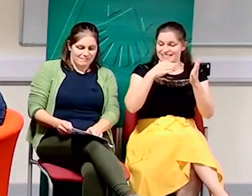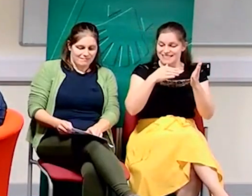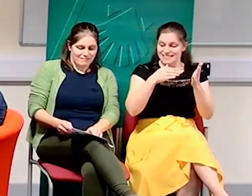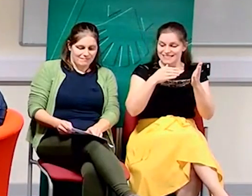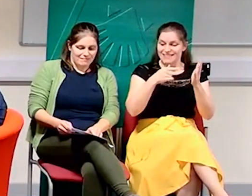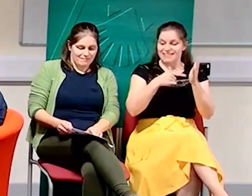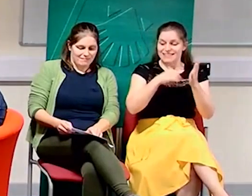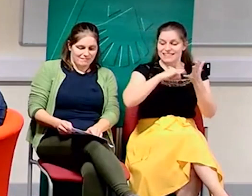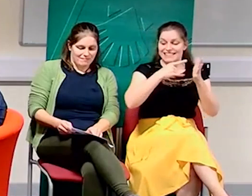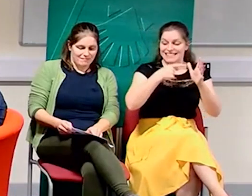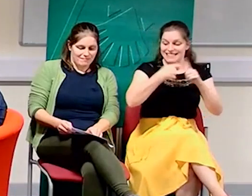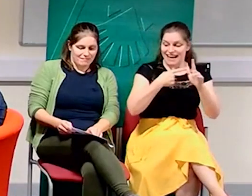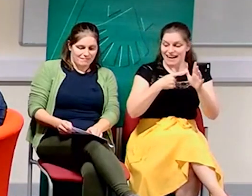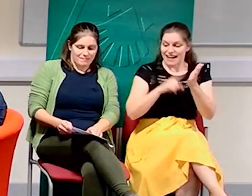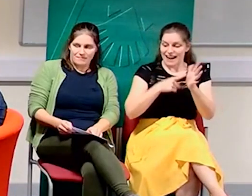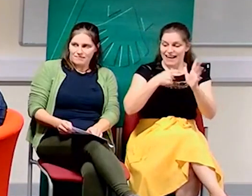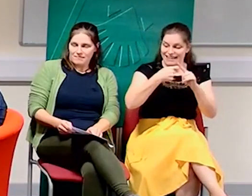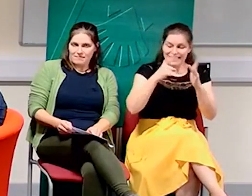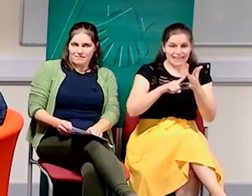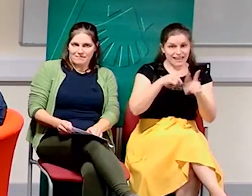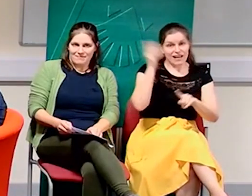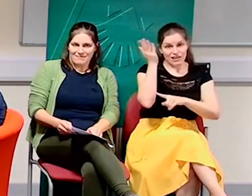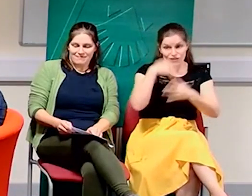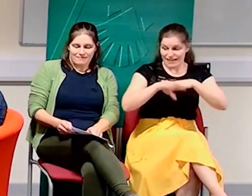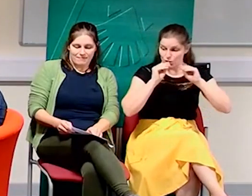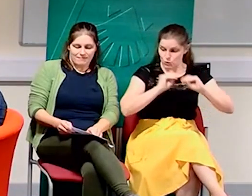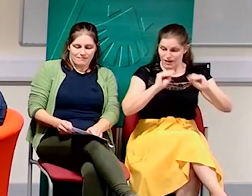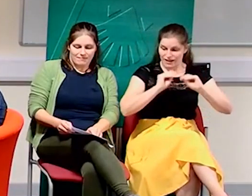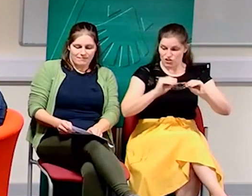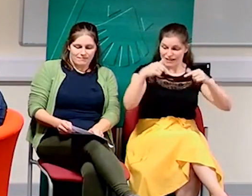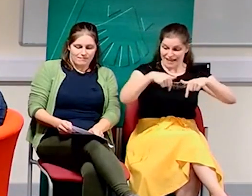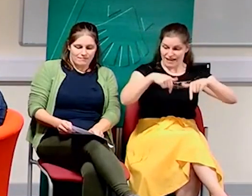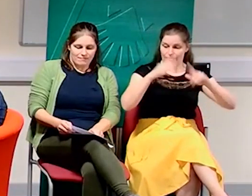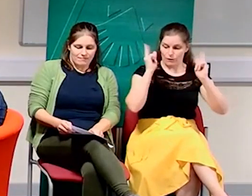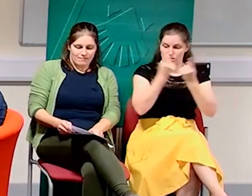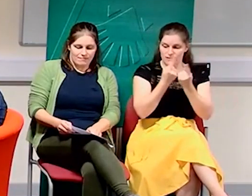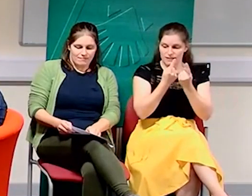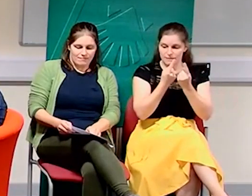of Reading in our Institute of Education and Sophie Flecknell who's the Disabled Students